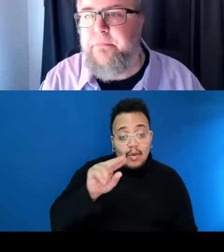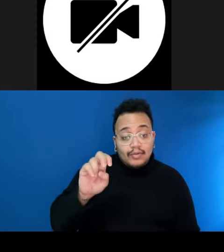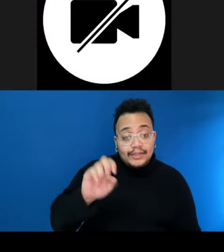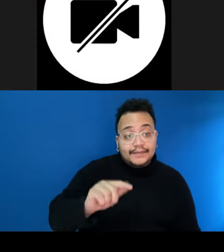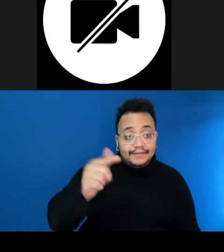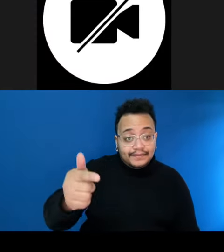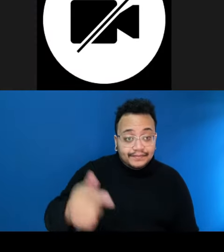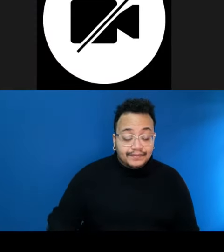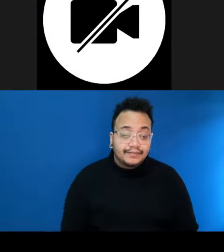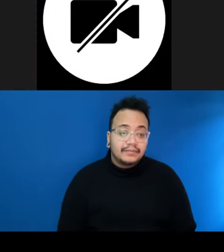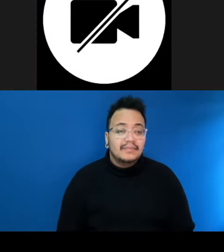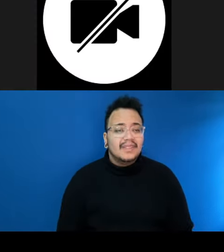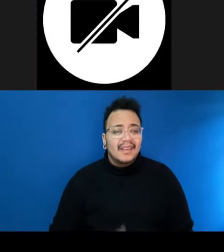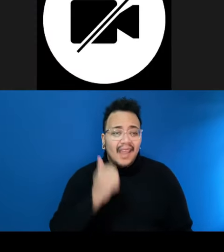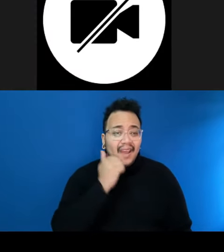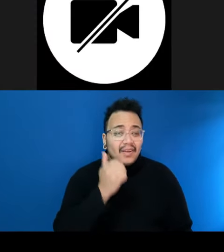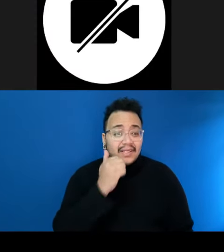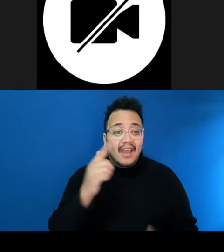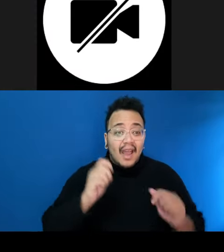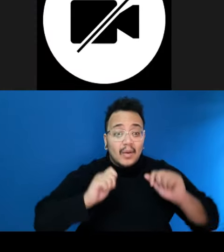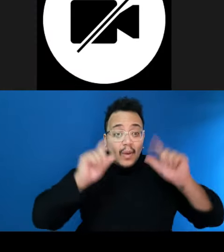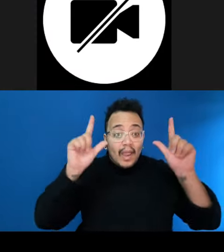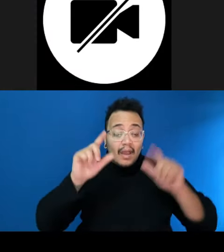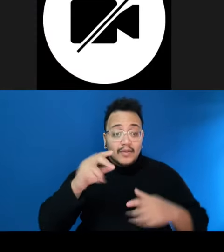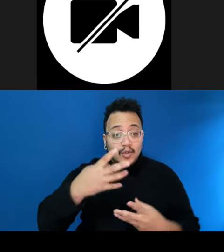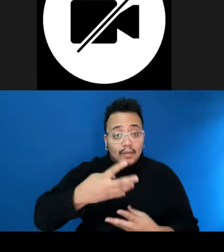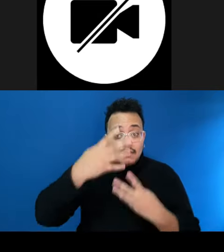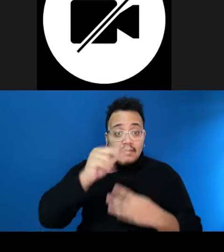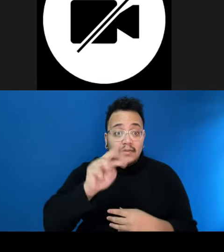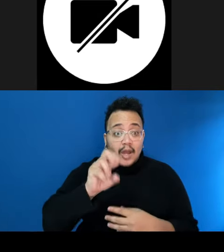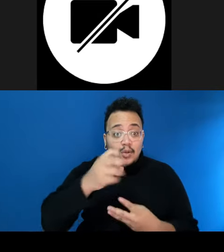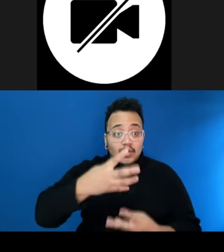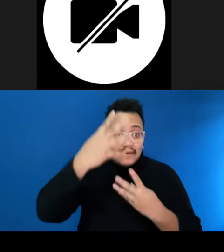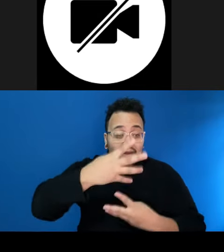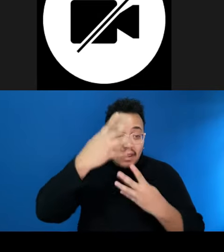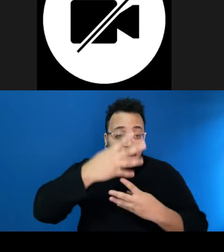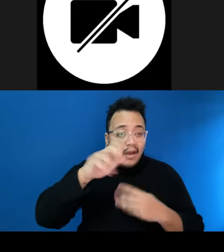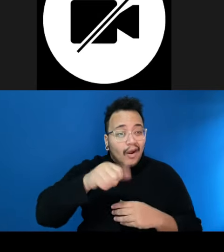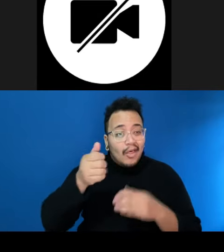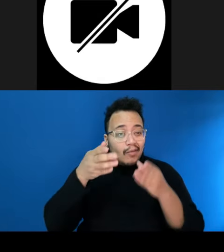[Loree] "Every day I wake up to my newsfeed, "flooded with another person killed by police,